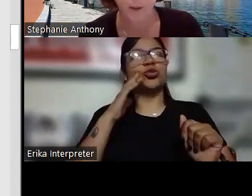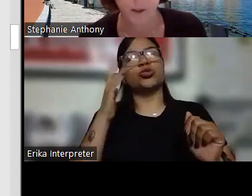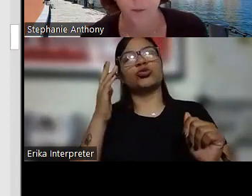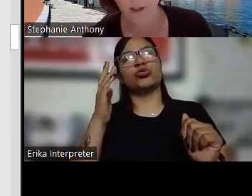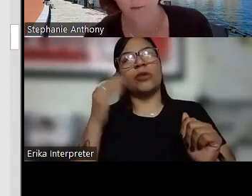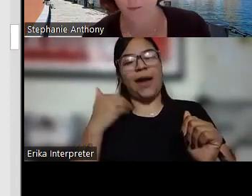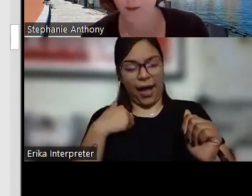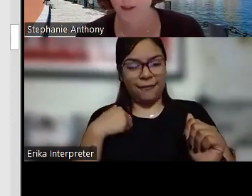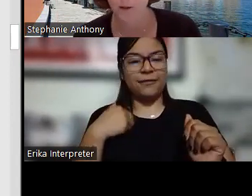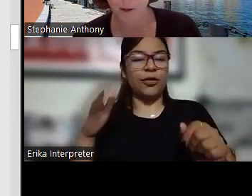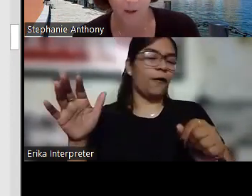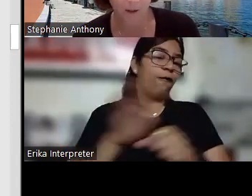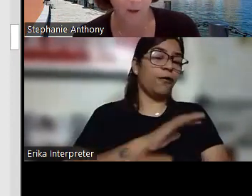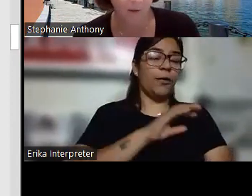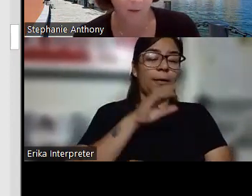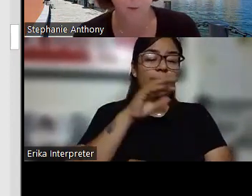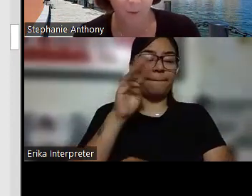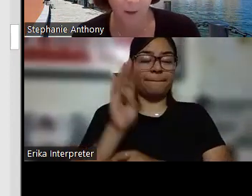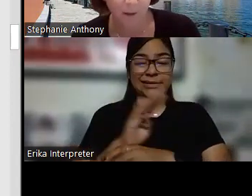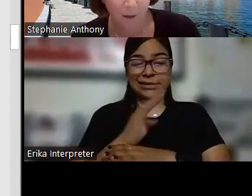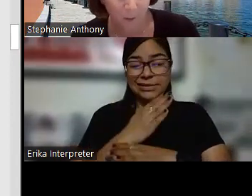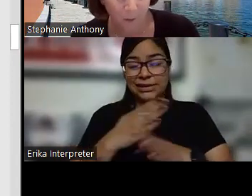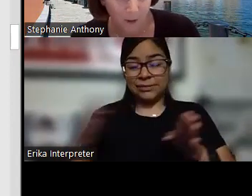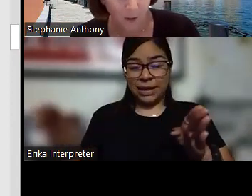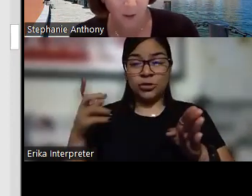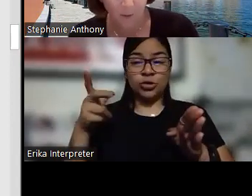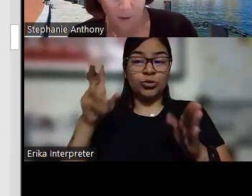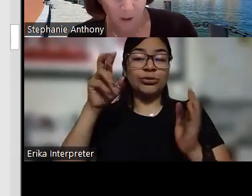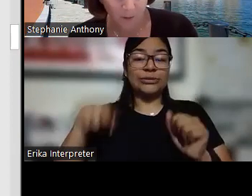plan to provide feedback electronically also after the meeting so we're going to start with